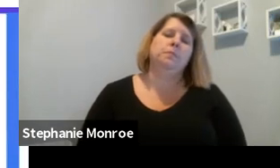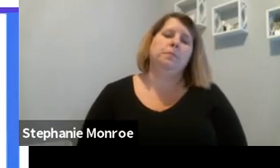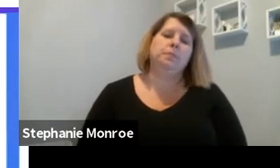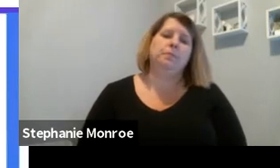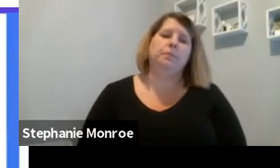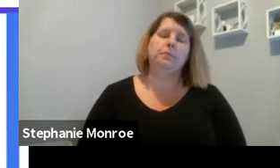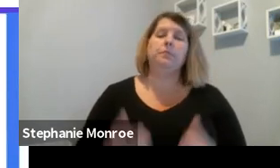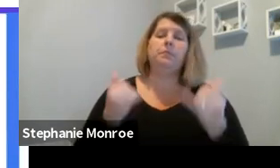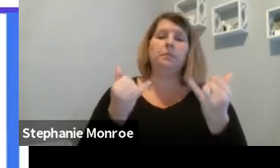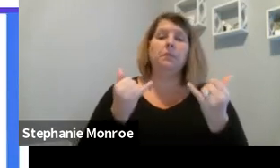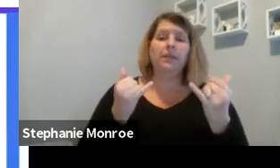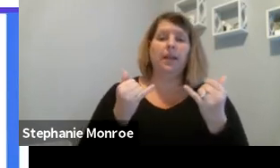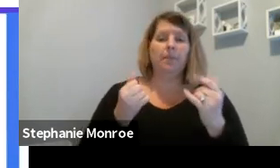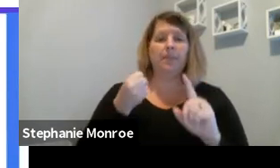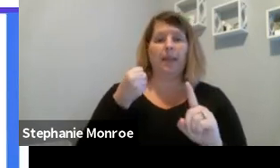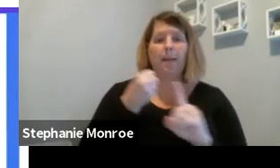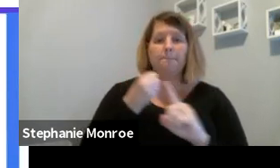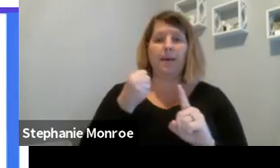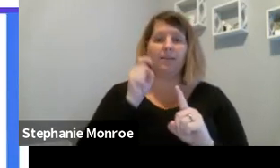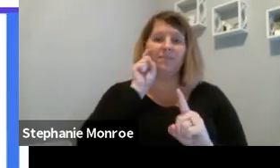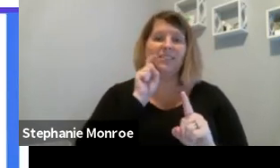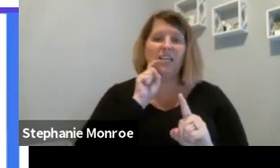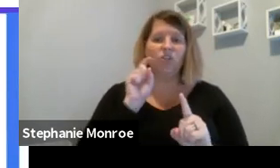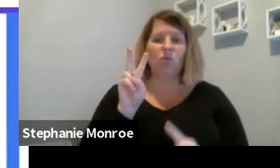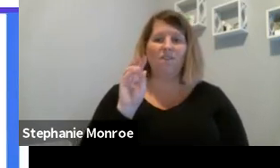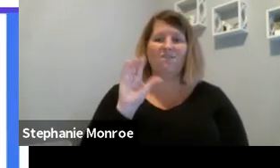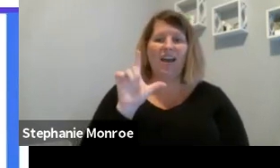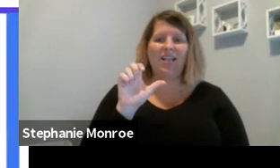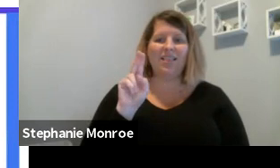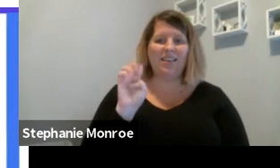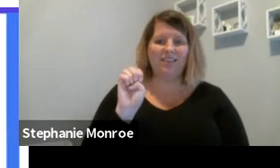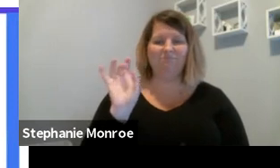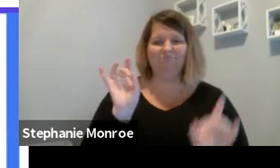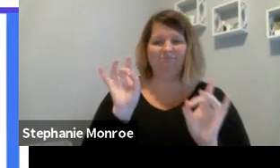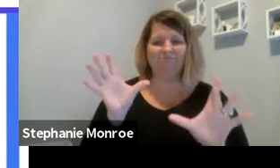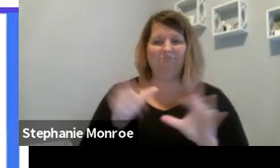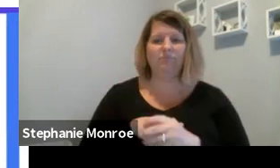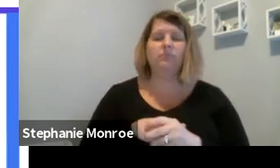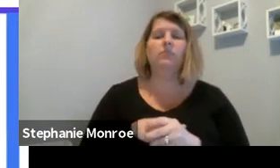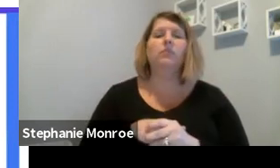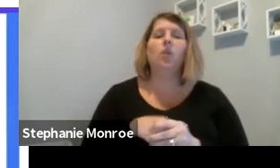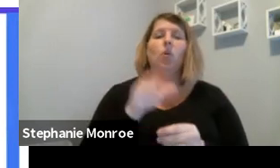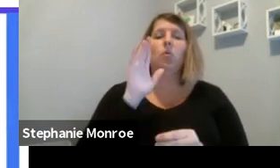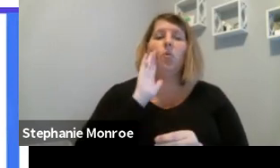Now the impact of sexual violence. Now we are going to get into the training portion